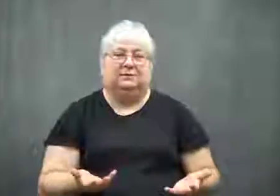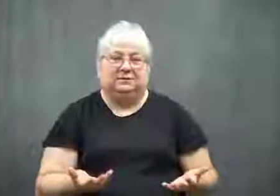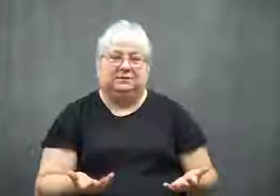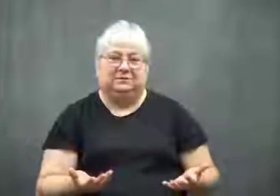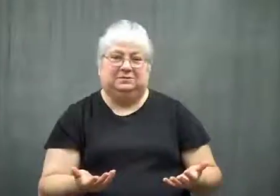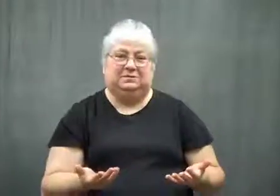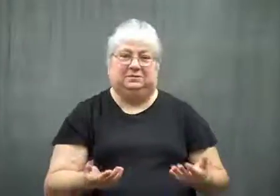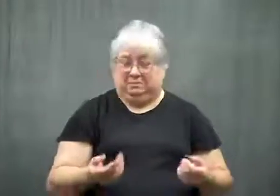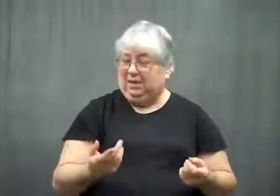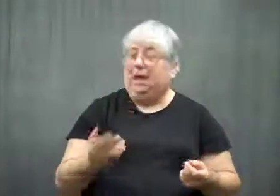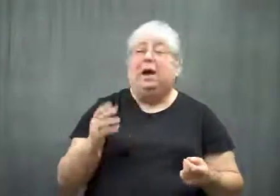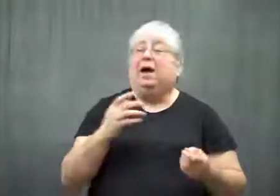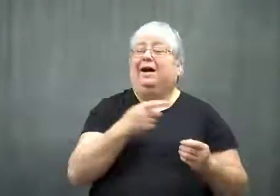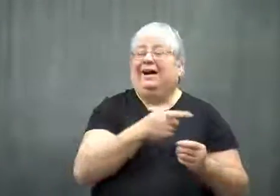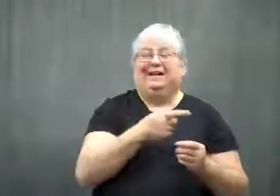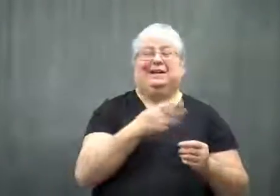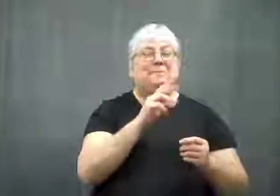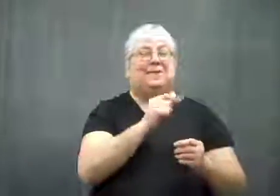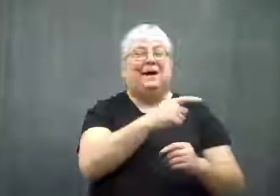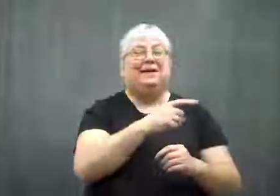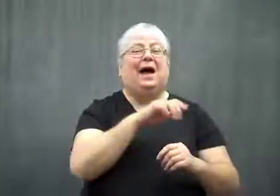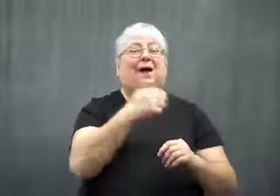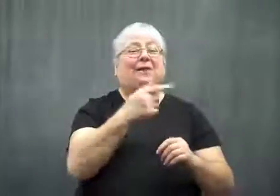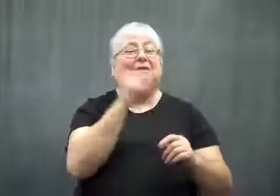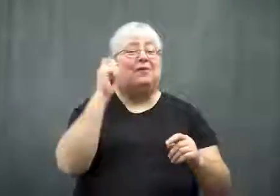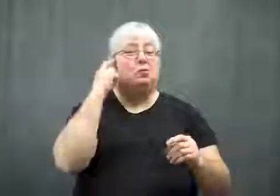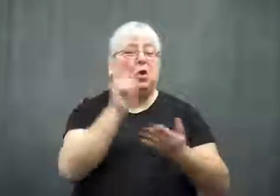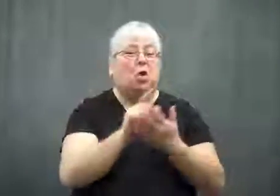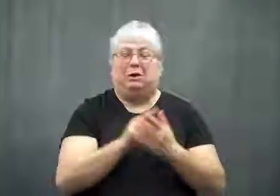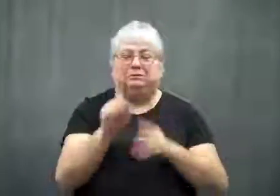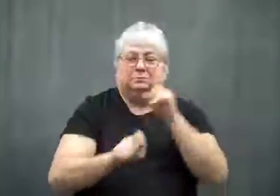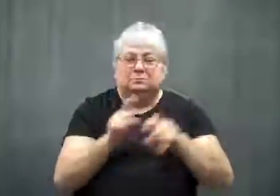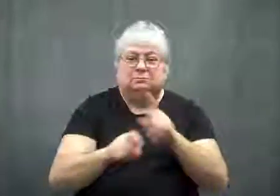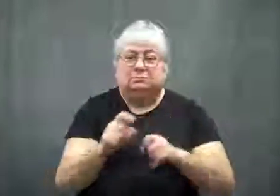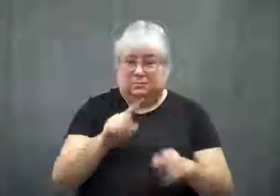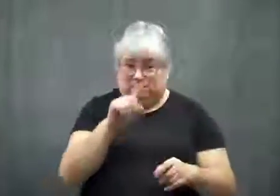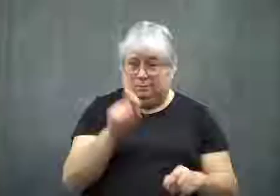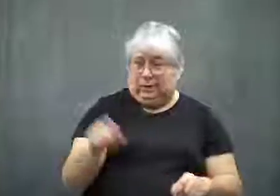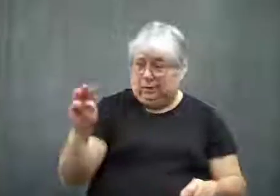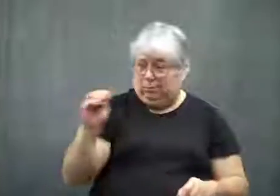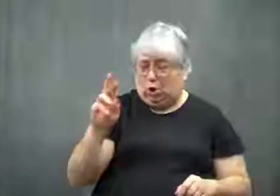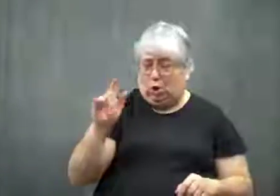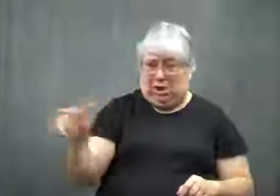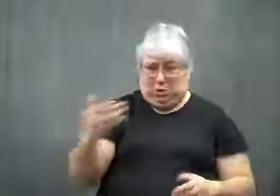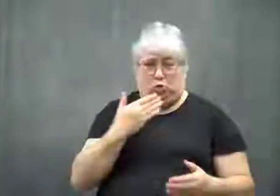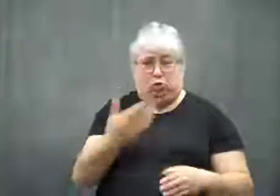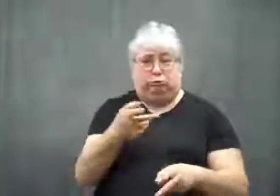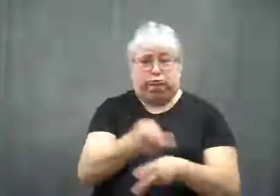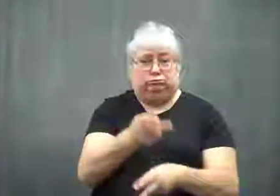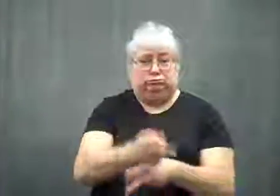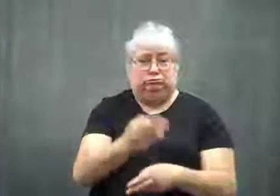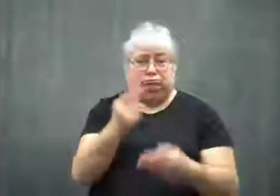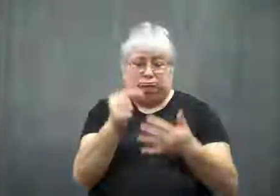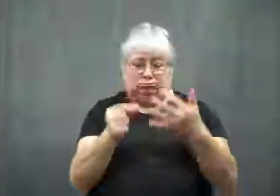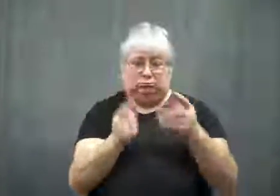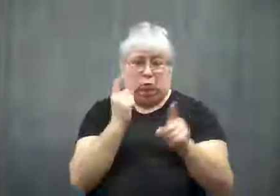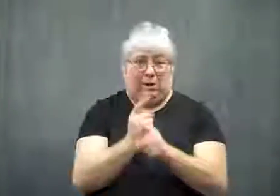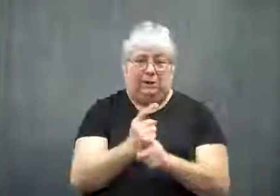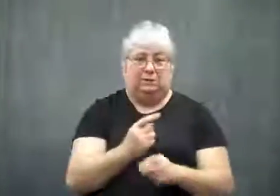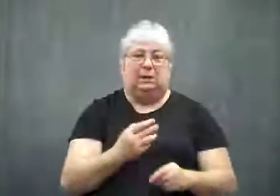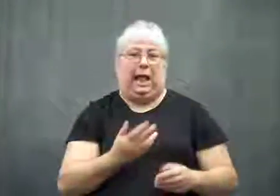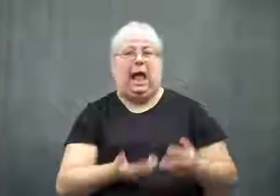The prosecution pressed him and asked if Murray did a good job taking care of Jackson.